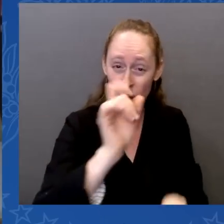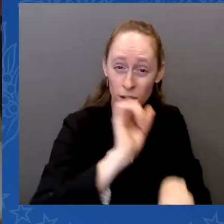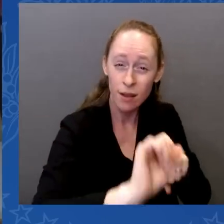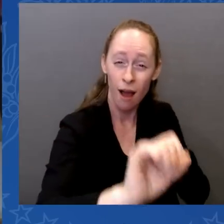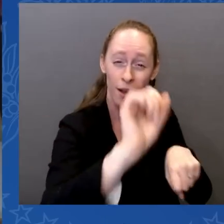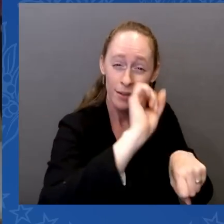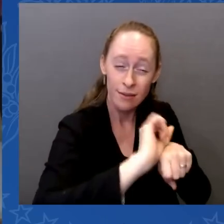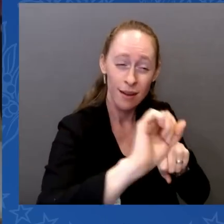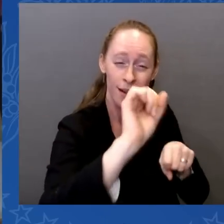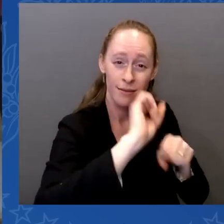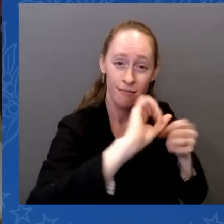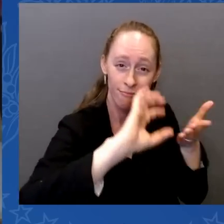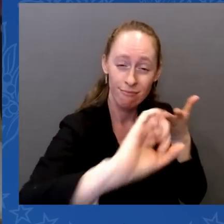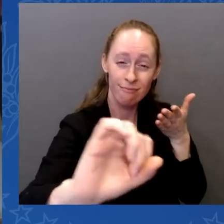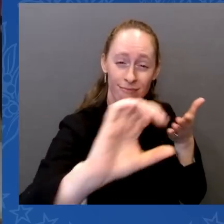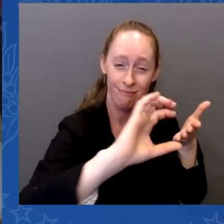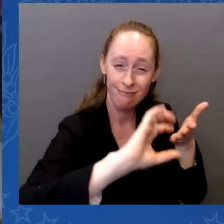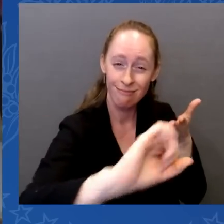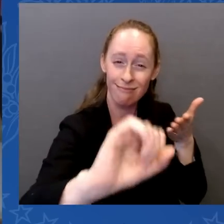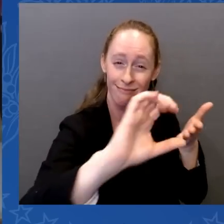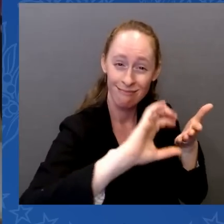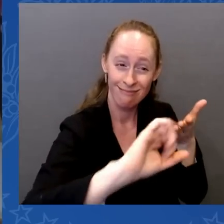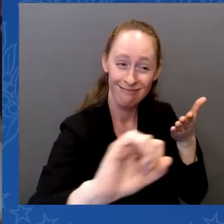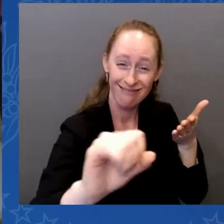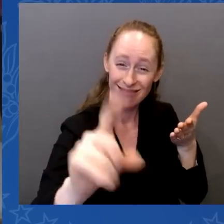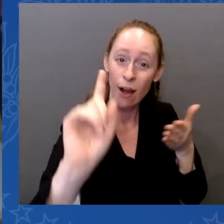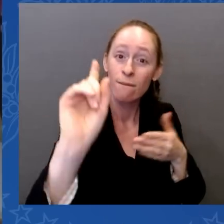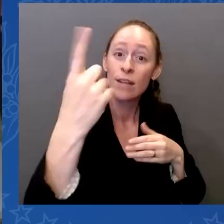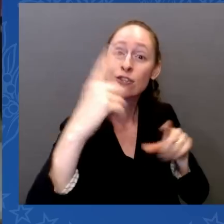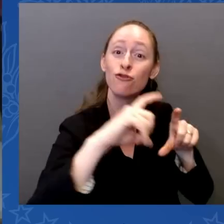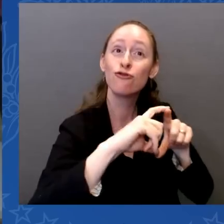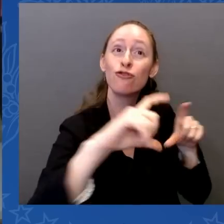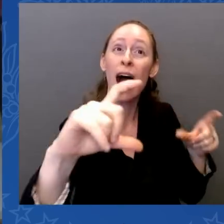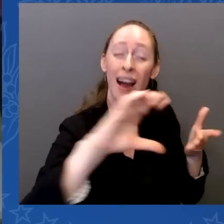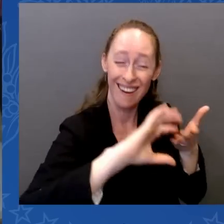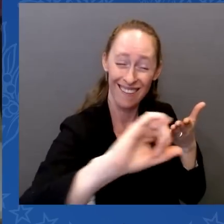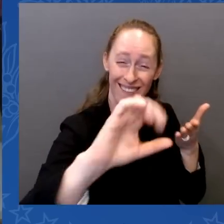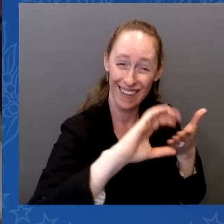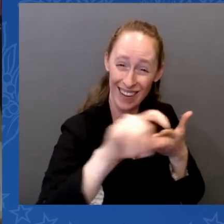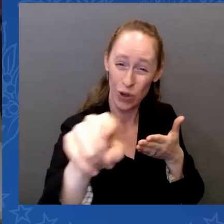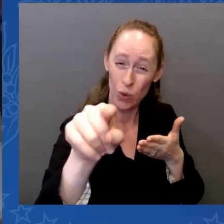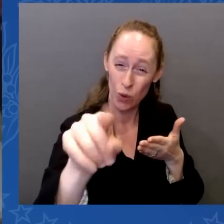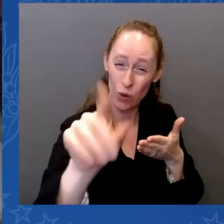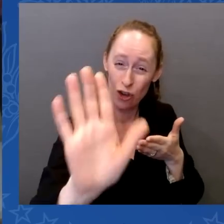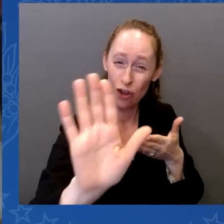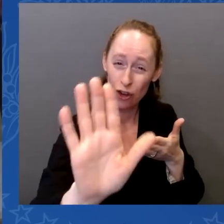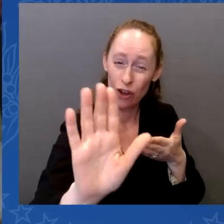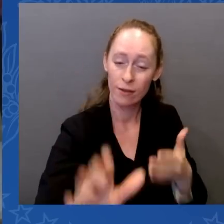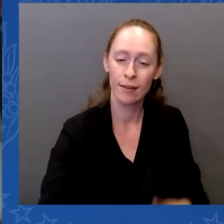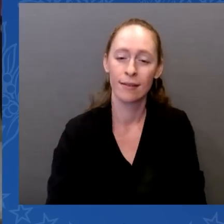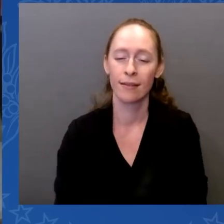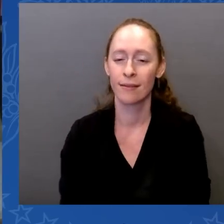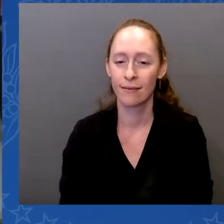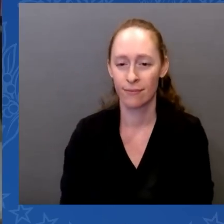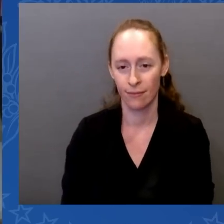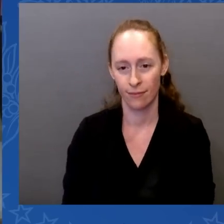And, by the way, then there's Senator Ron Johnson of Wisconsin. He thinks waiting five years -- every five years is too long to wait.